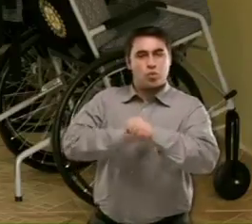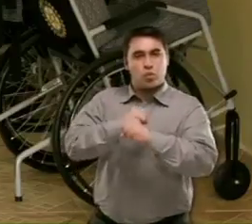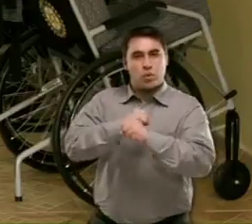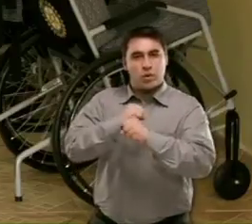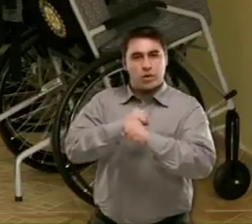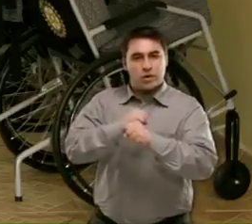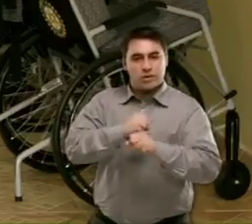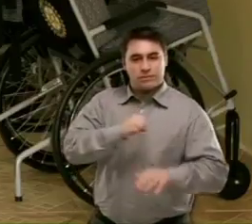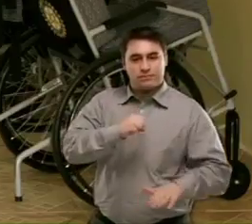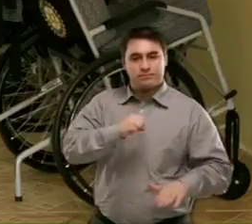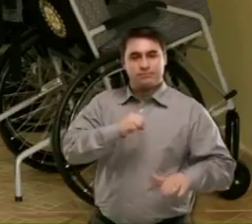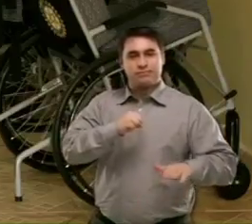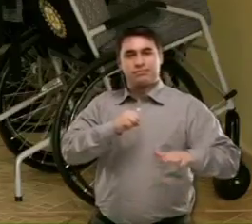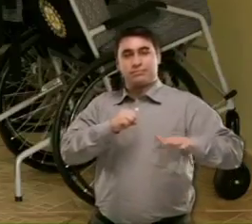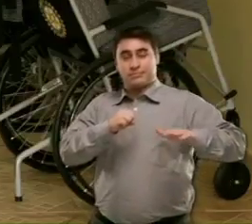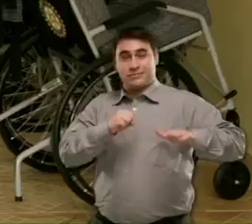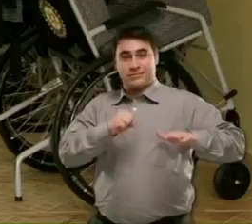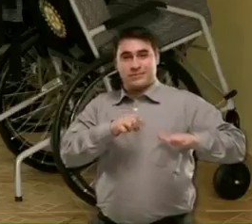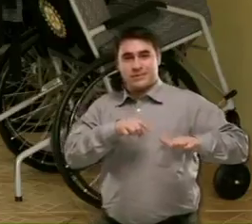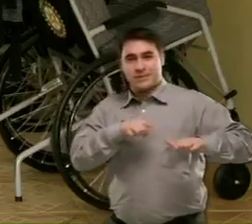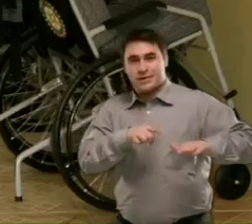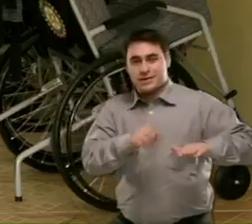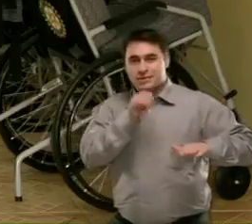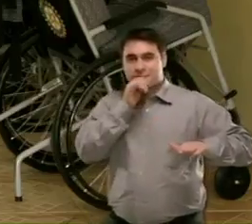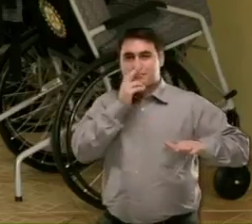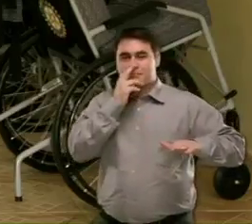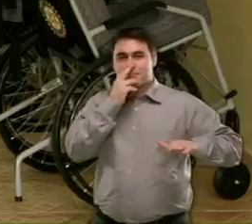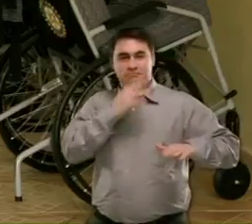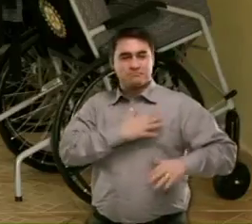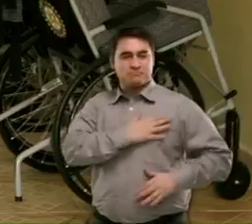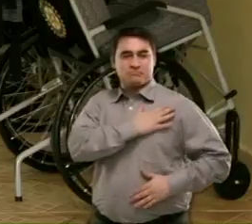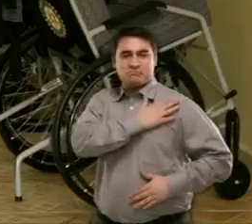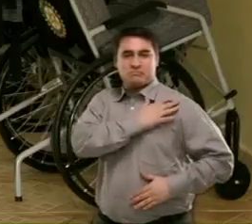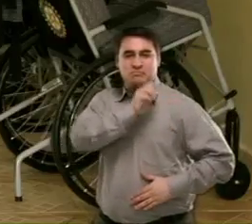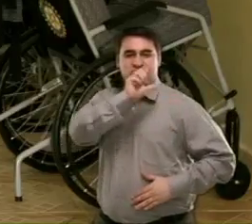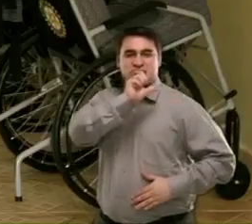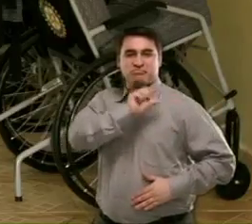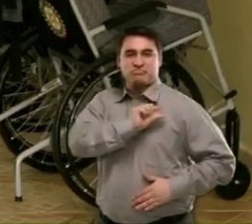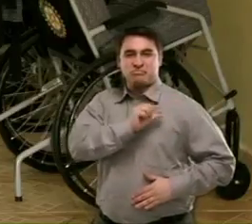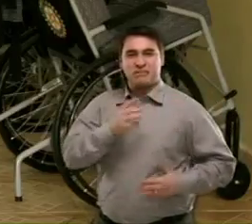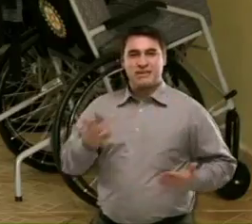They become much less prejudiced than we adults.